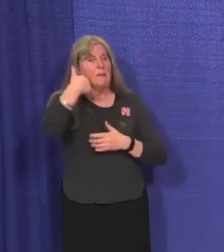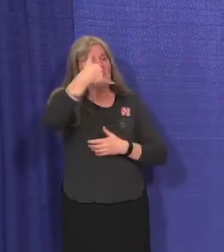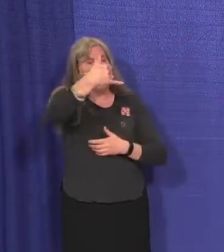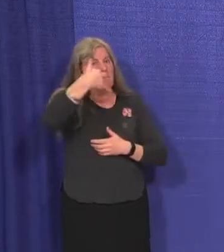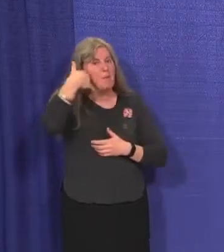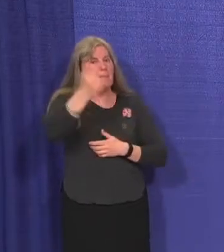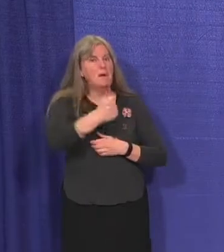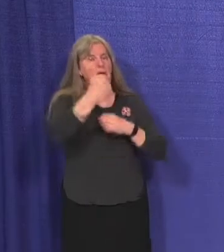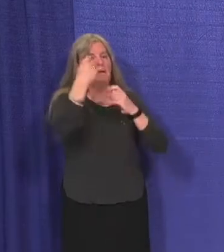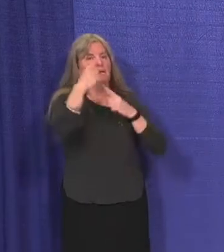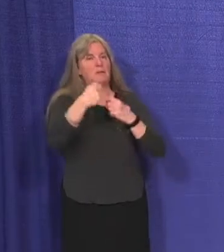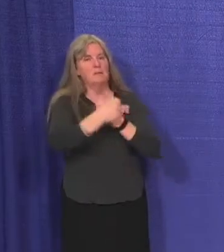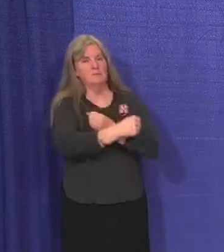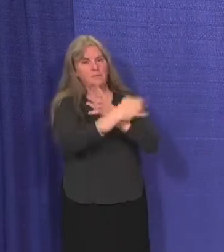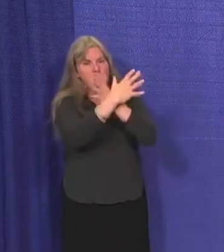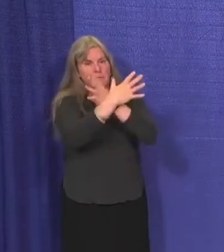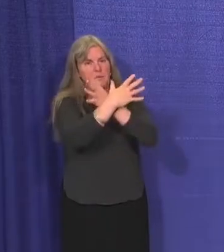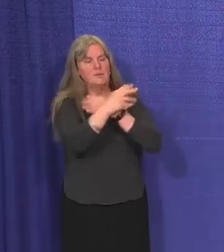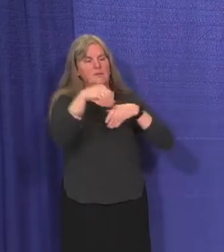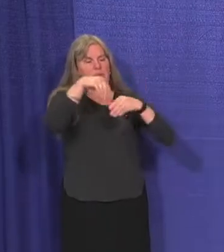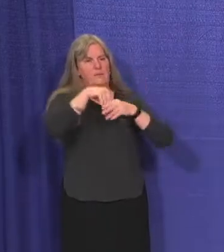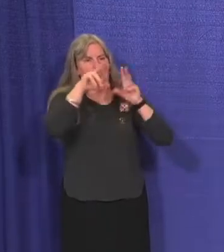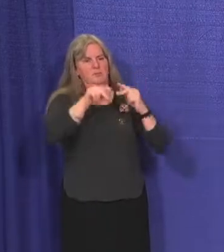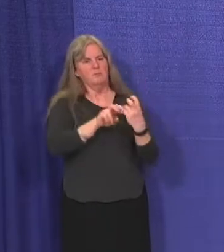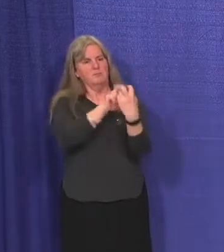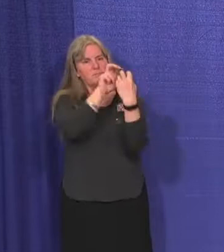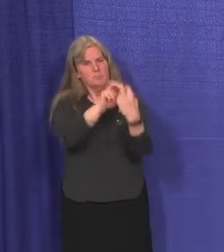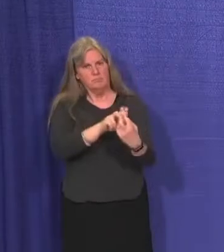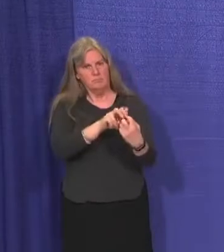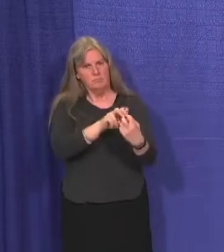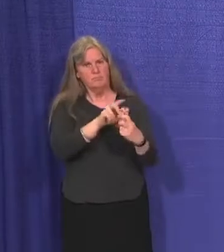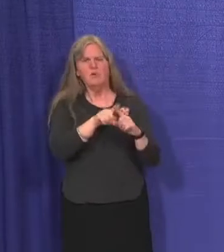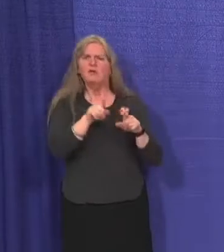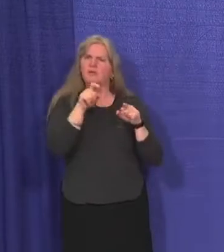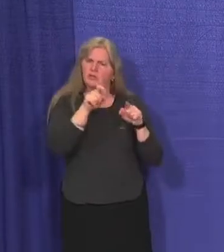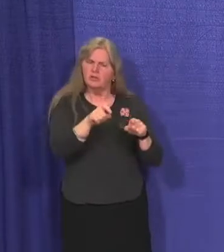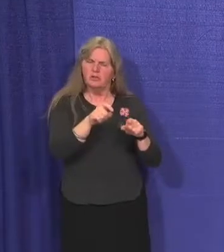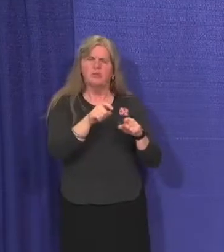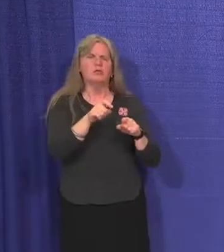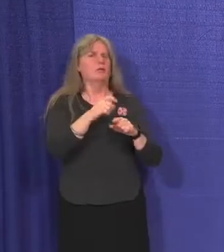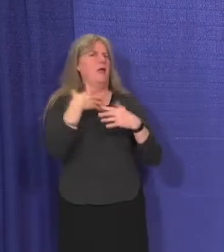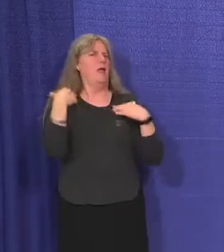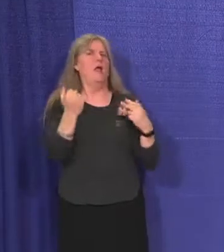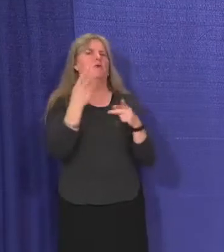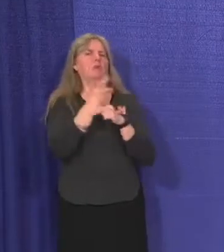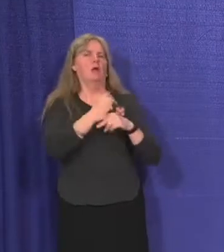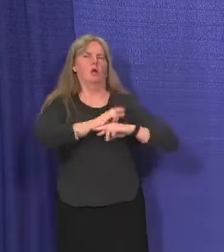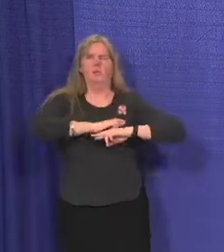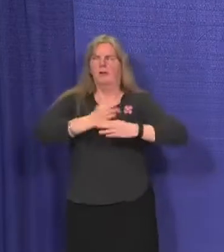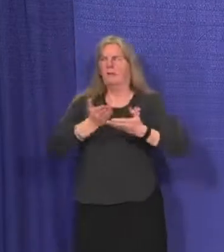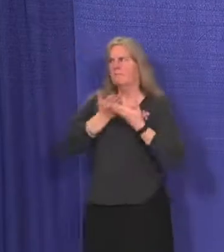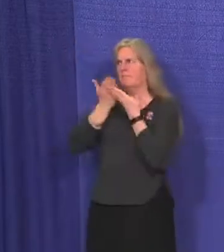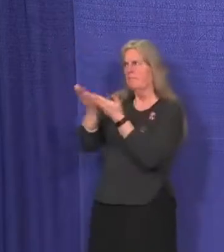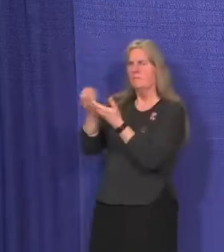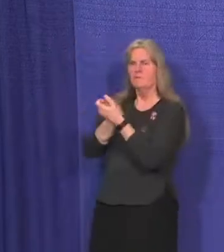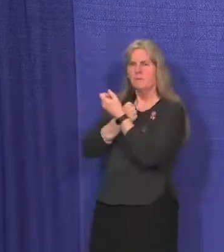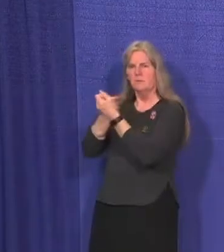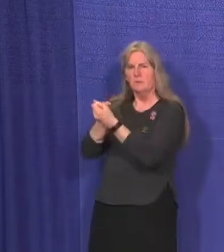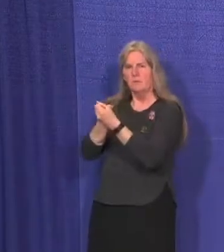You will be asked some screening questions and a test maybe requested a few do have COVID